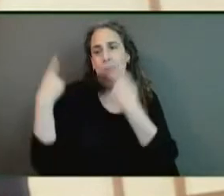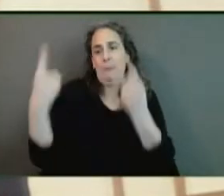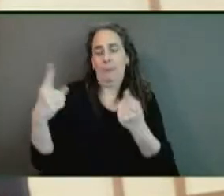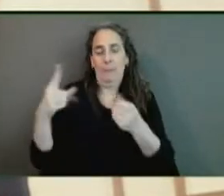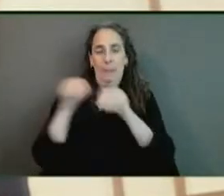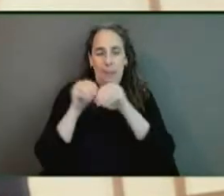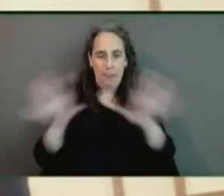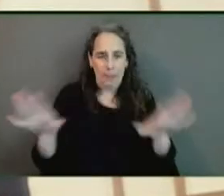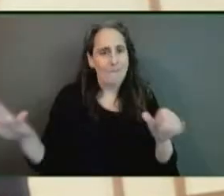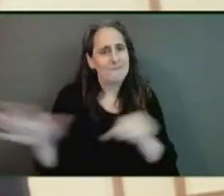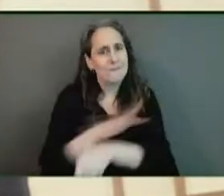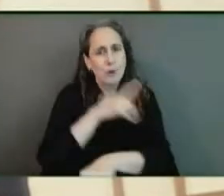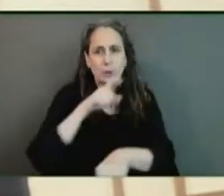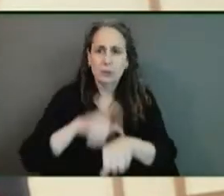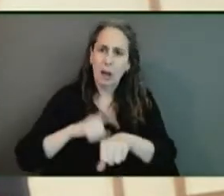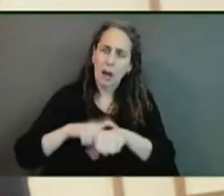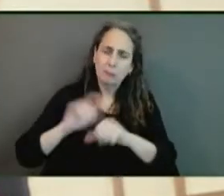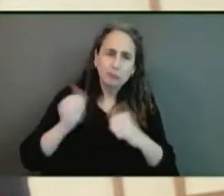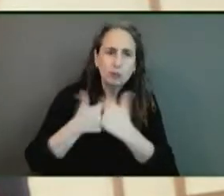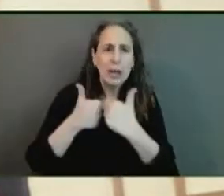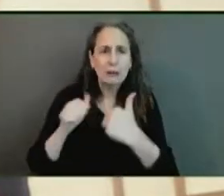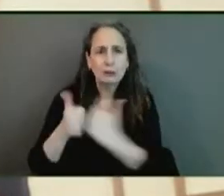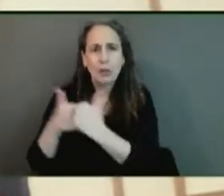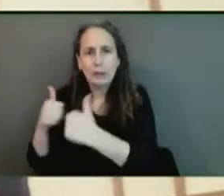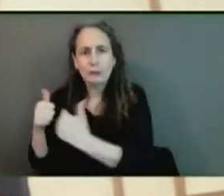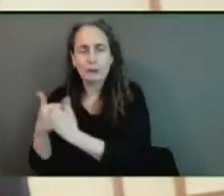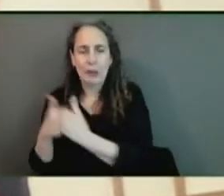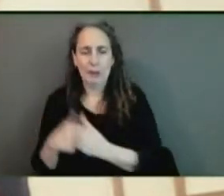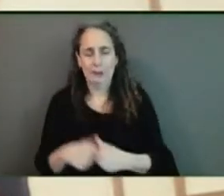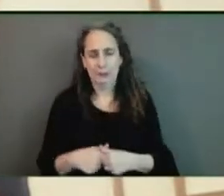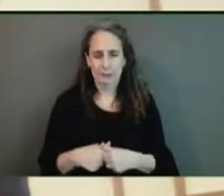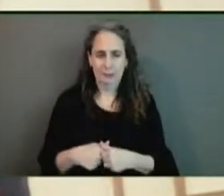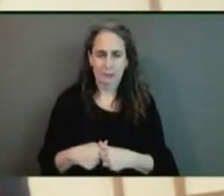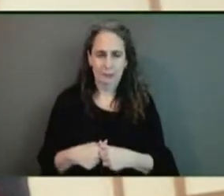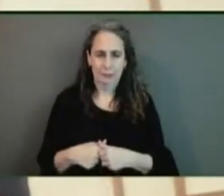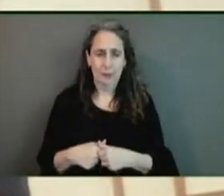throughout this this pandemic. And that has been a full time